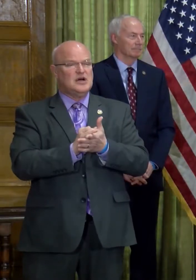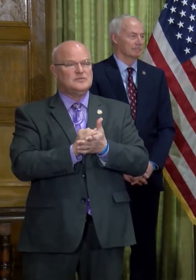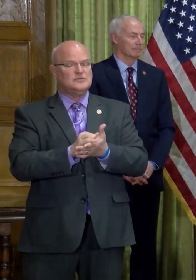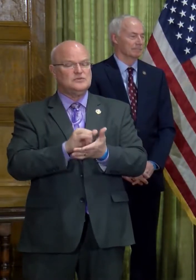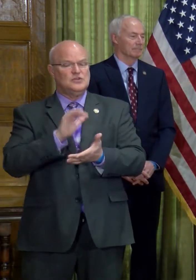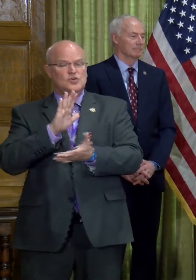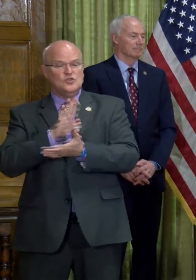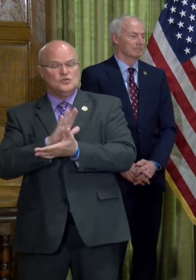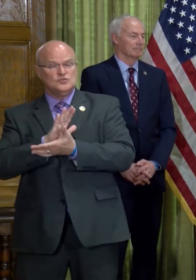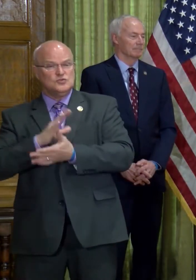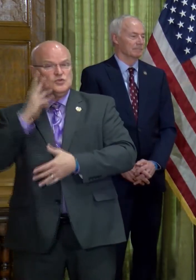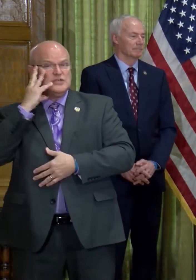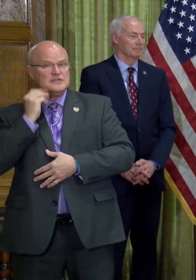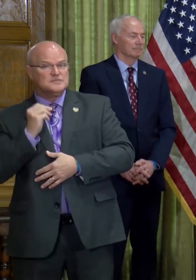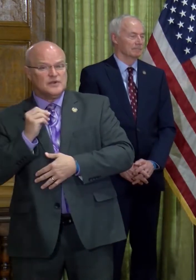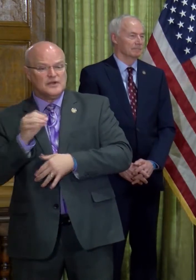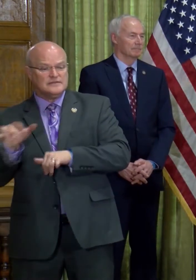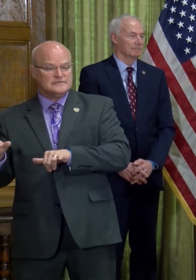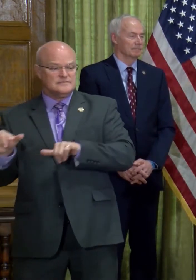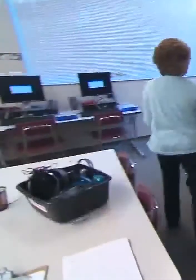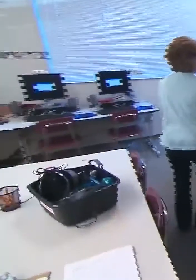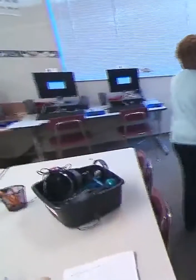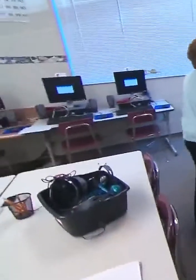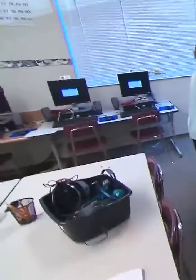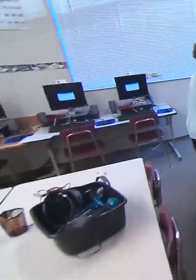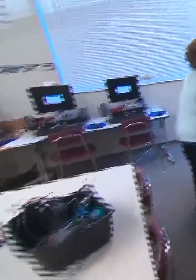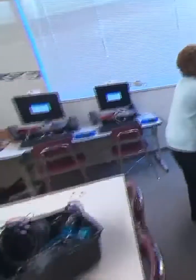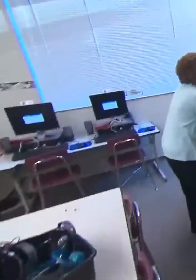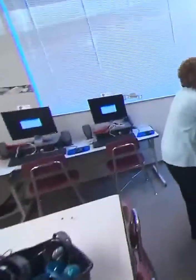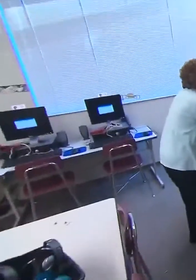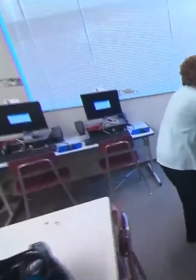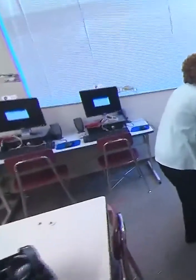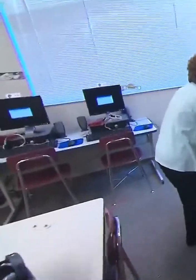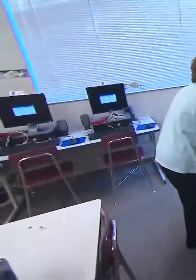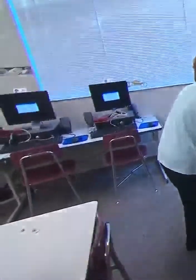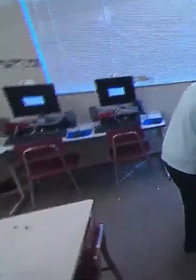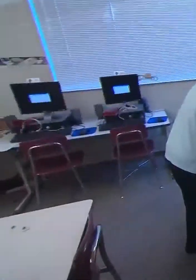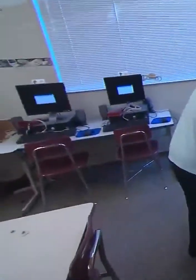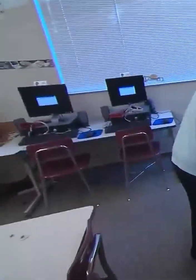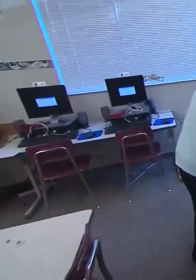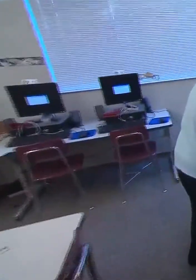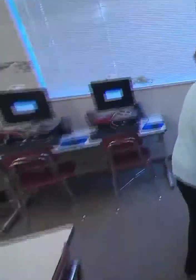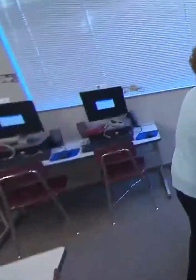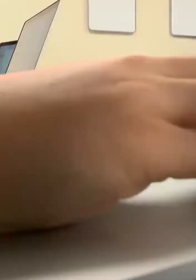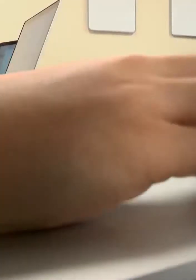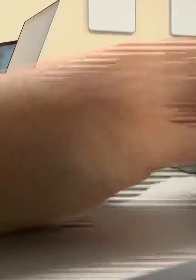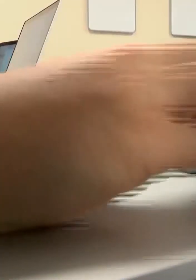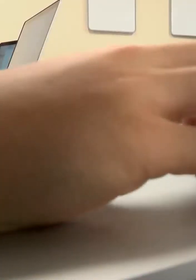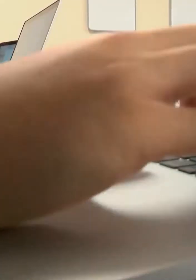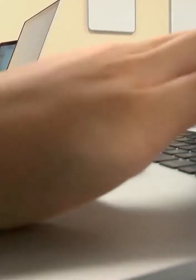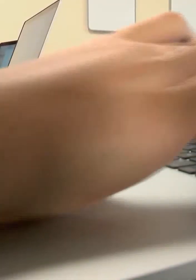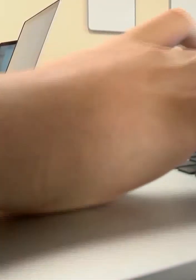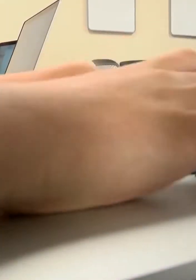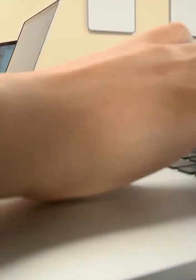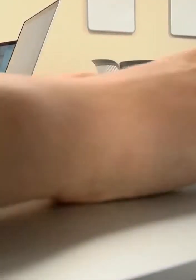experience when children are home NOW THAT WE KNOW HOW THE REST OF THE YEAR WILL PLAY OUT, MANY OF THE MORE RURAL